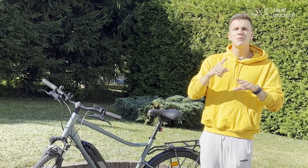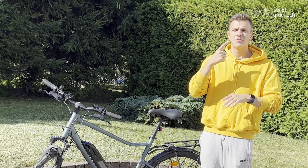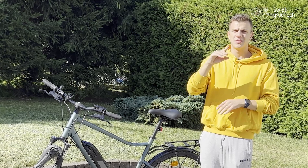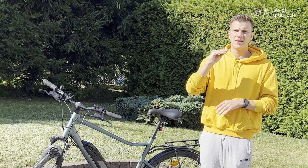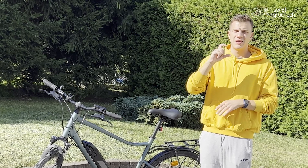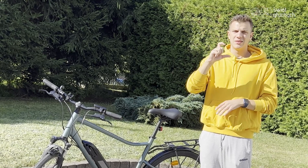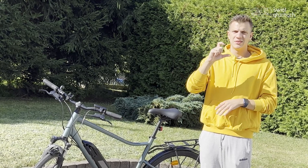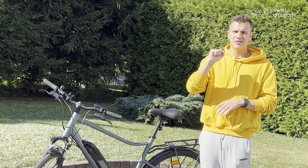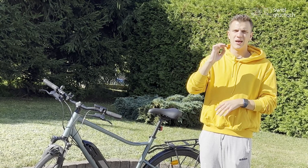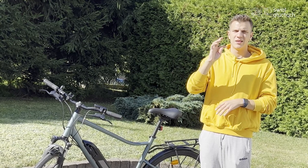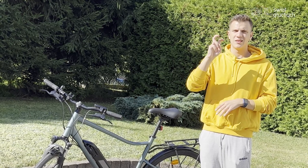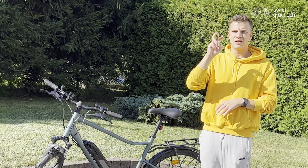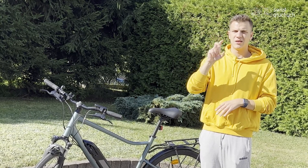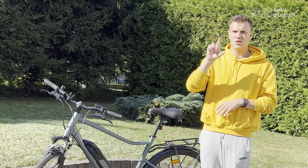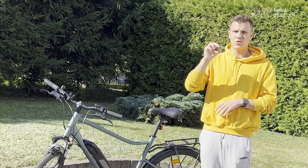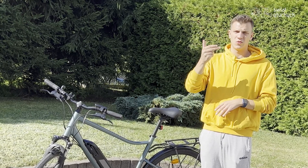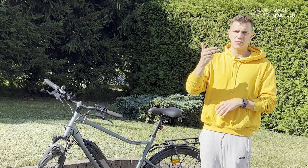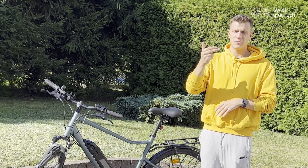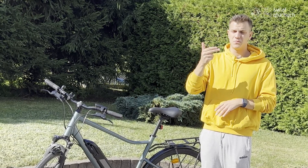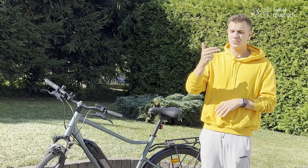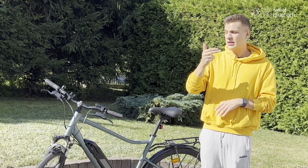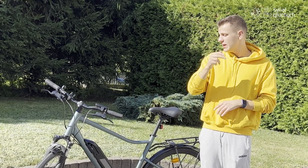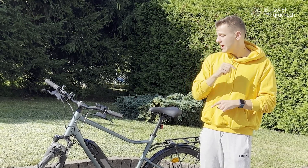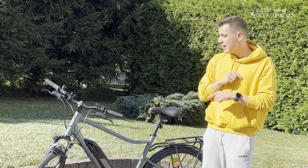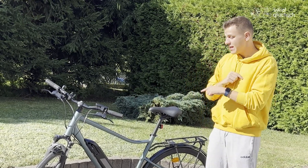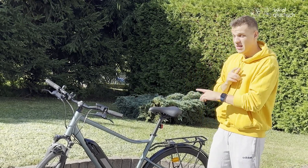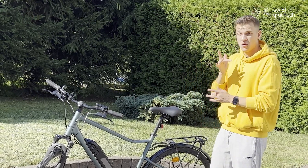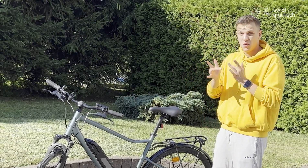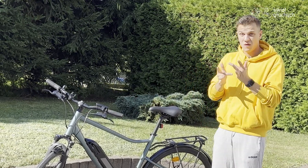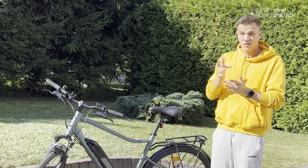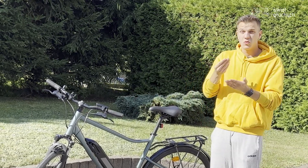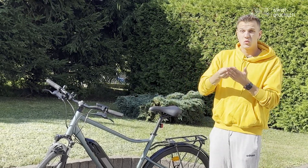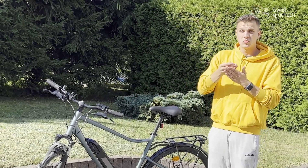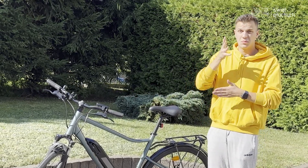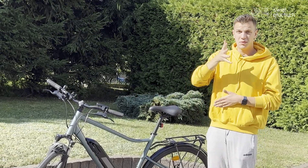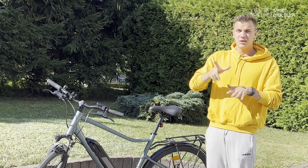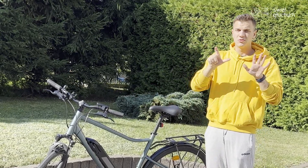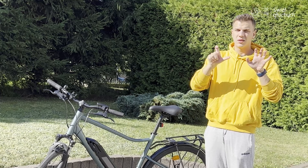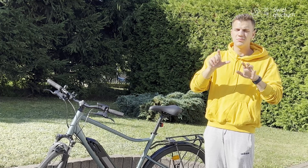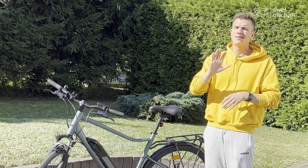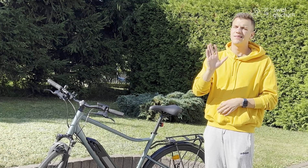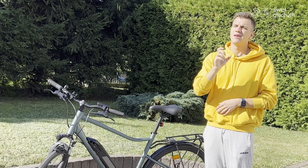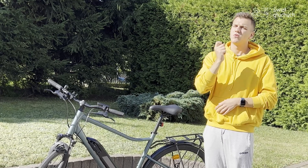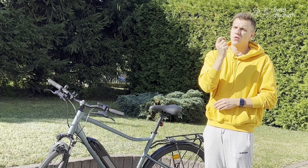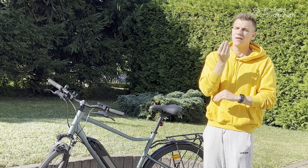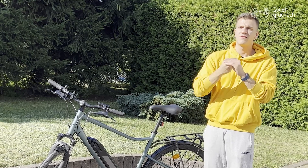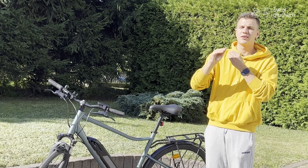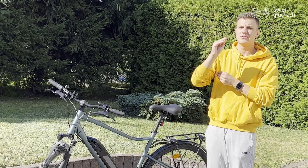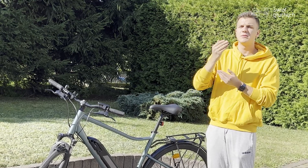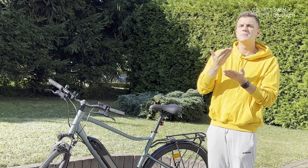and it can be purchased at Decathlon. This one, on the other hand, costs a bit more.